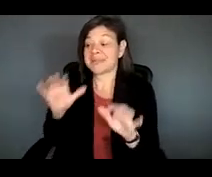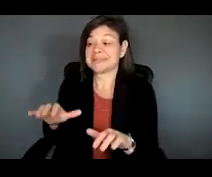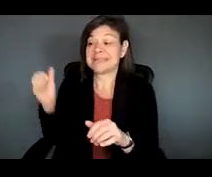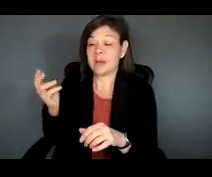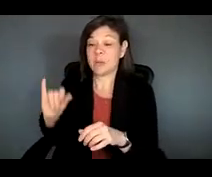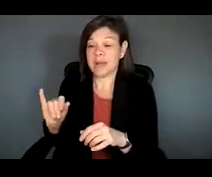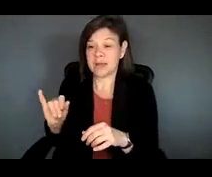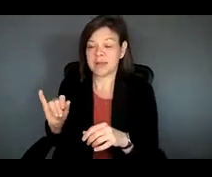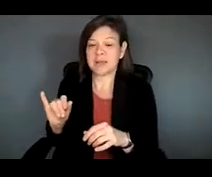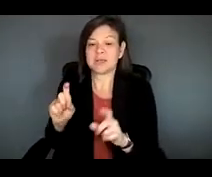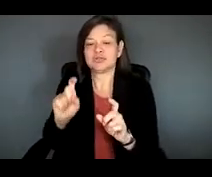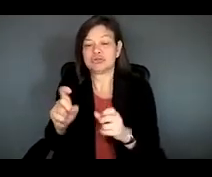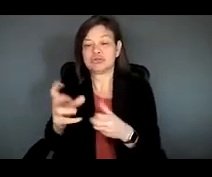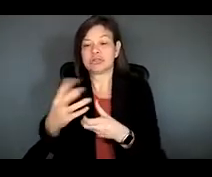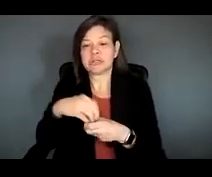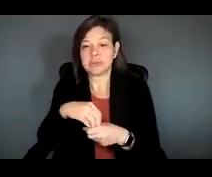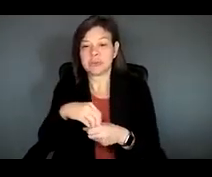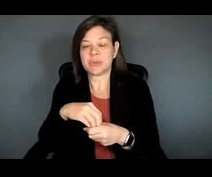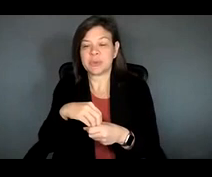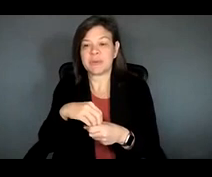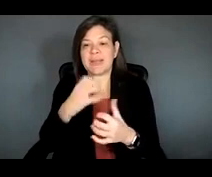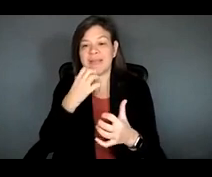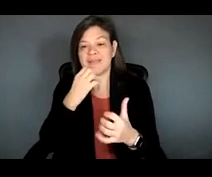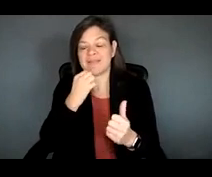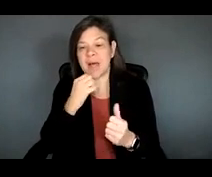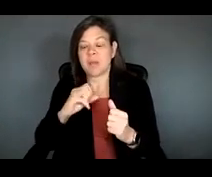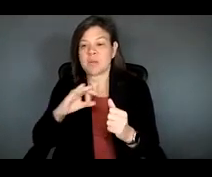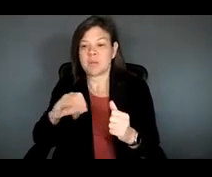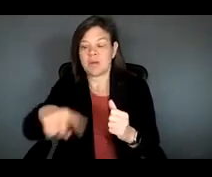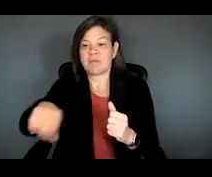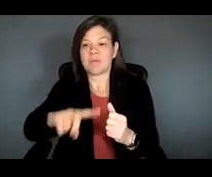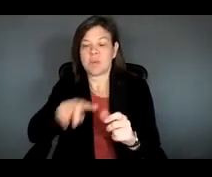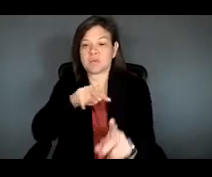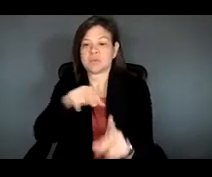should include the value of those different perspectives.